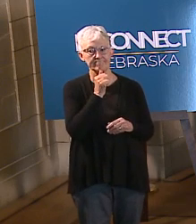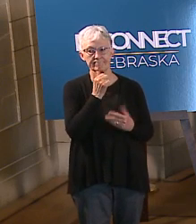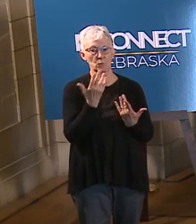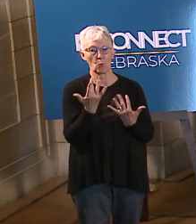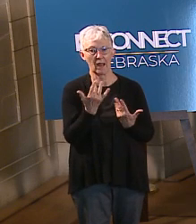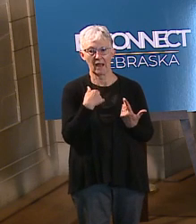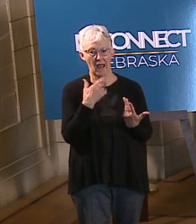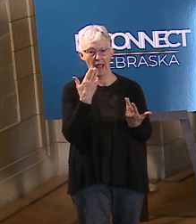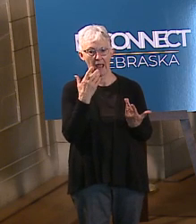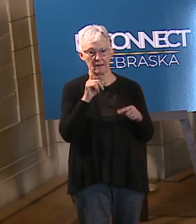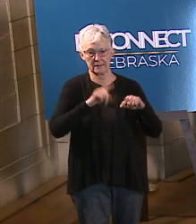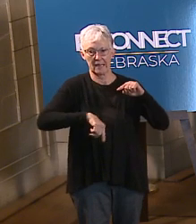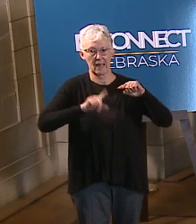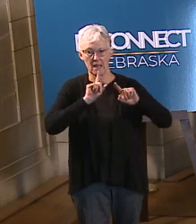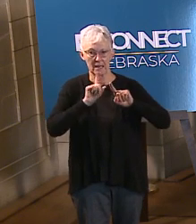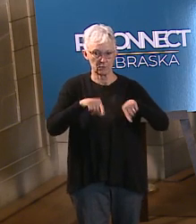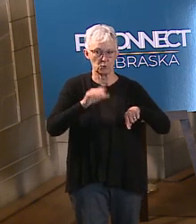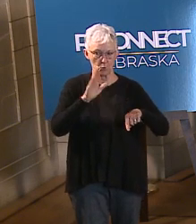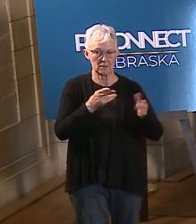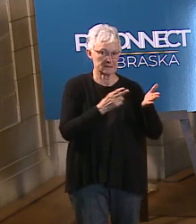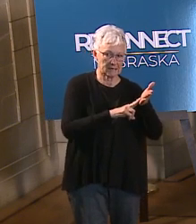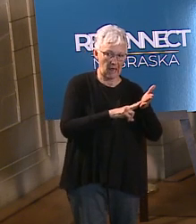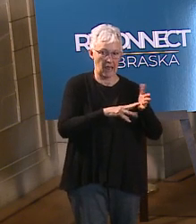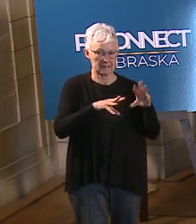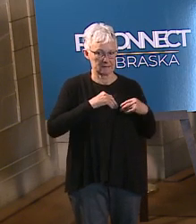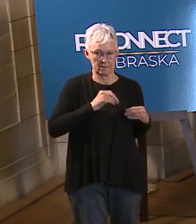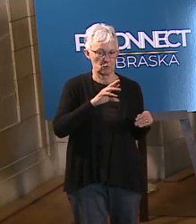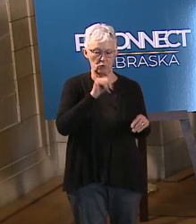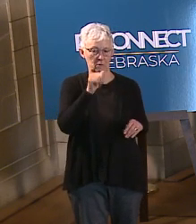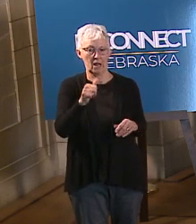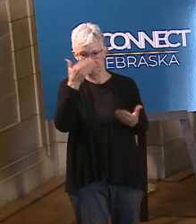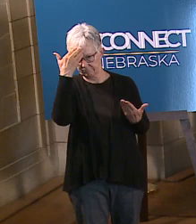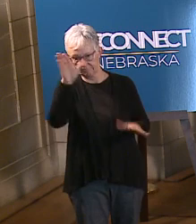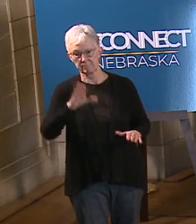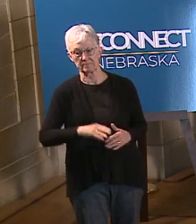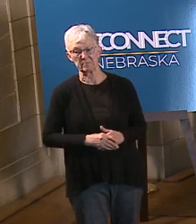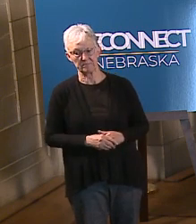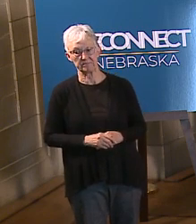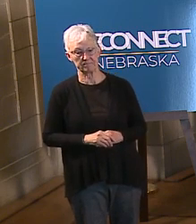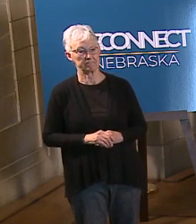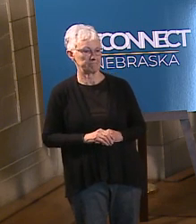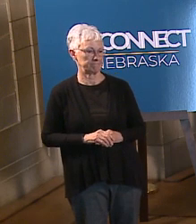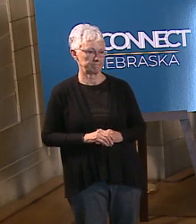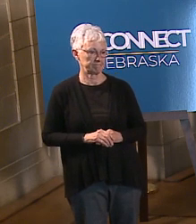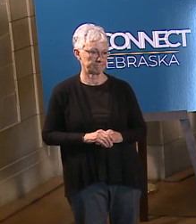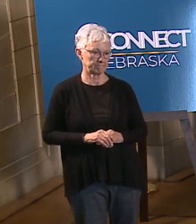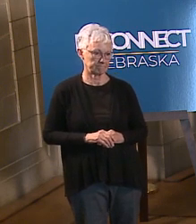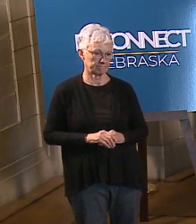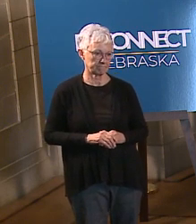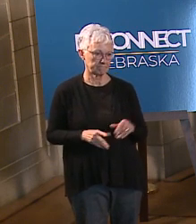WE'LL GO THROUGH ALL THOSE BILLS, JUST STAY TUNED WITH REGARD TO ALL THOSE BILLS. WE ARE DOING OUR BILL